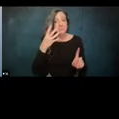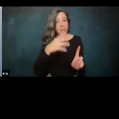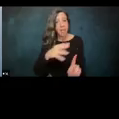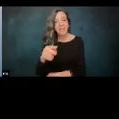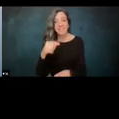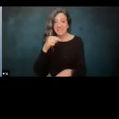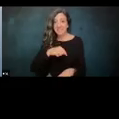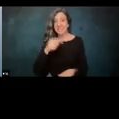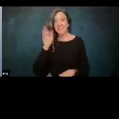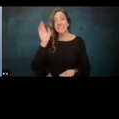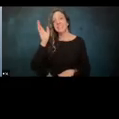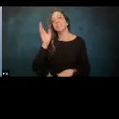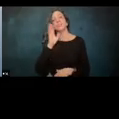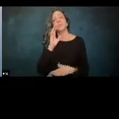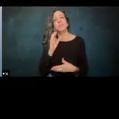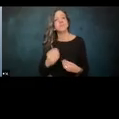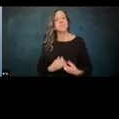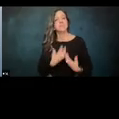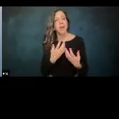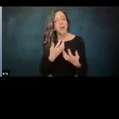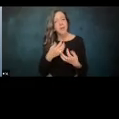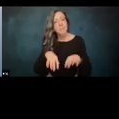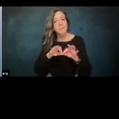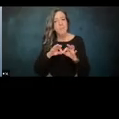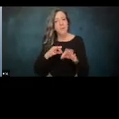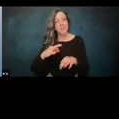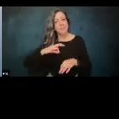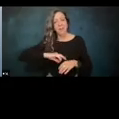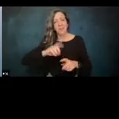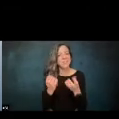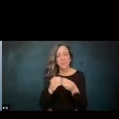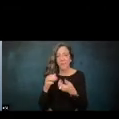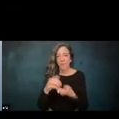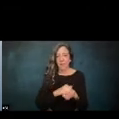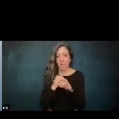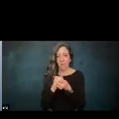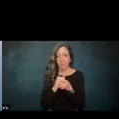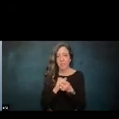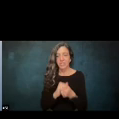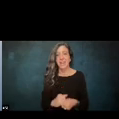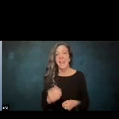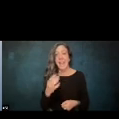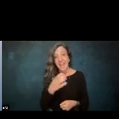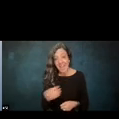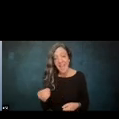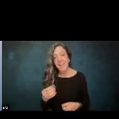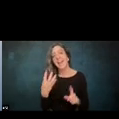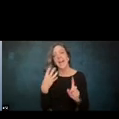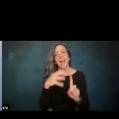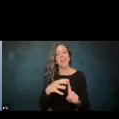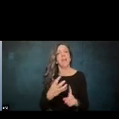will inspire meaningful conversations, foster collaboration, and highlight the voices of